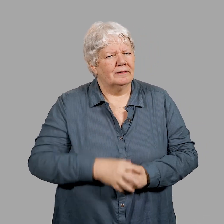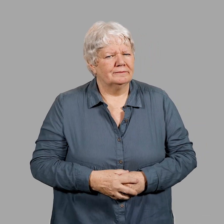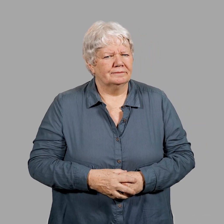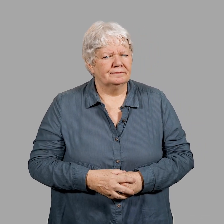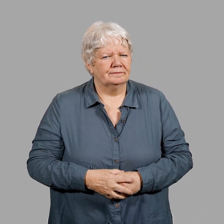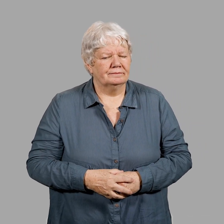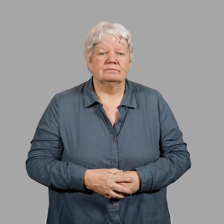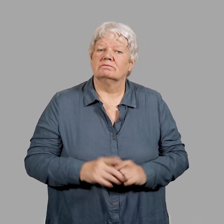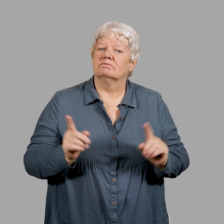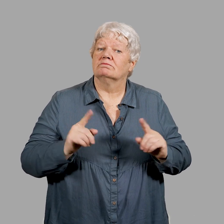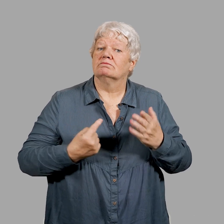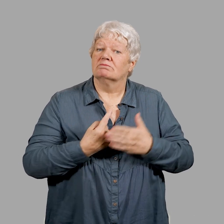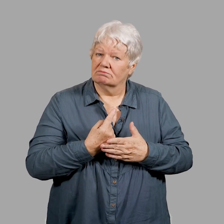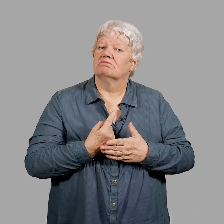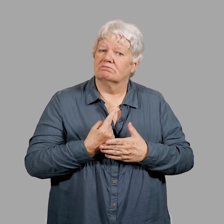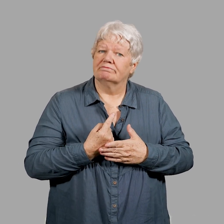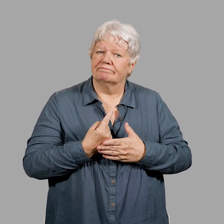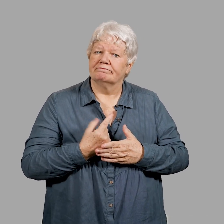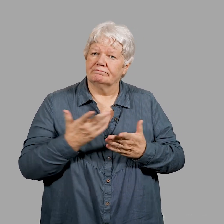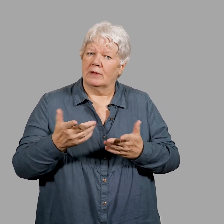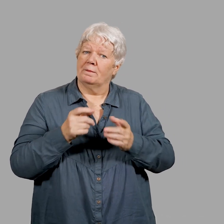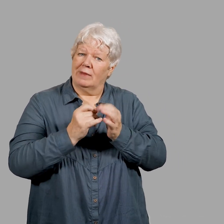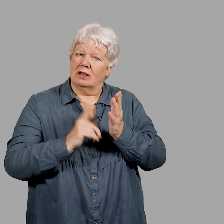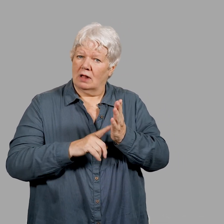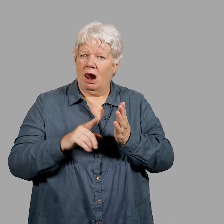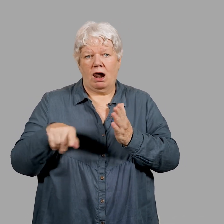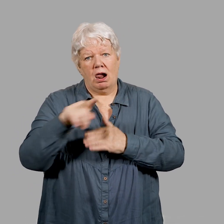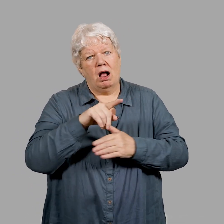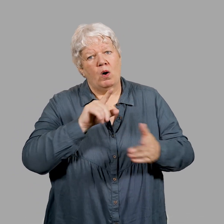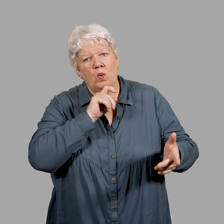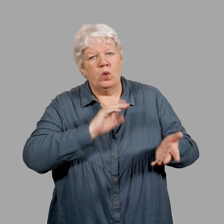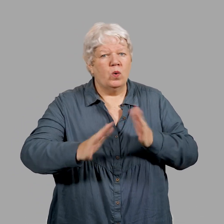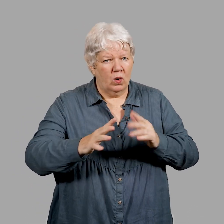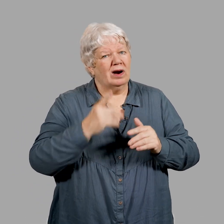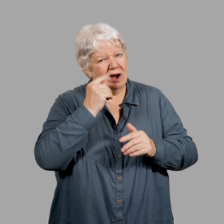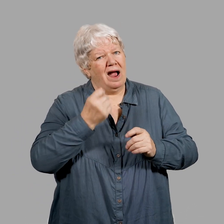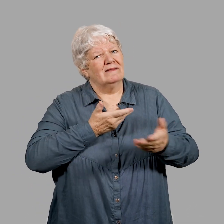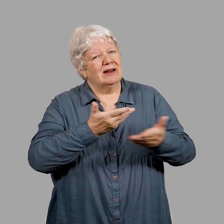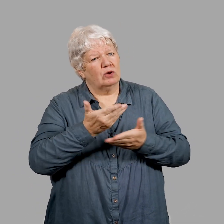Status: Counselling accessible to BSL users